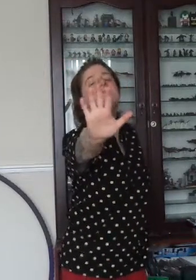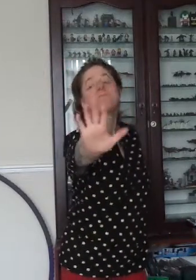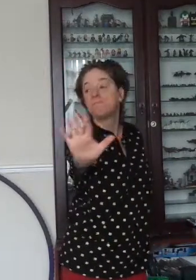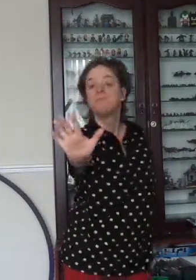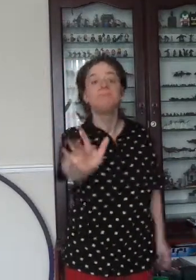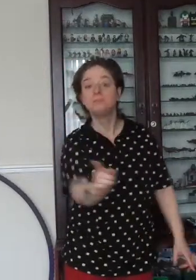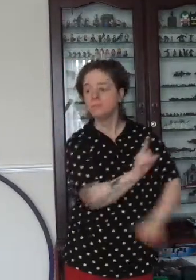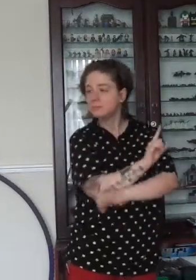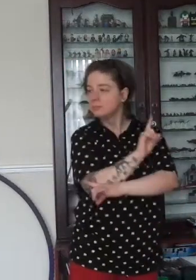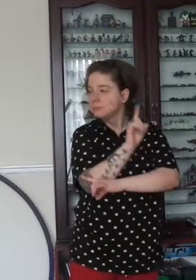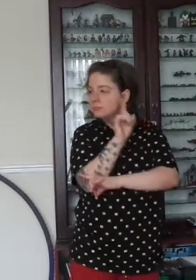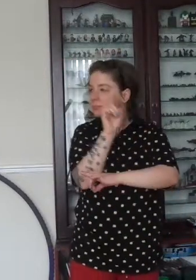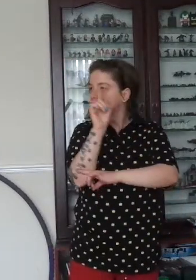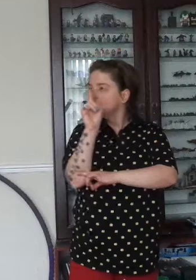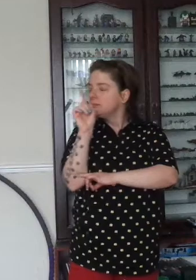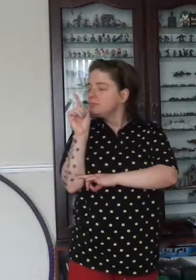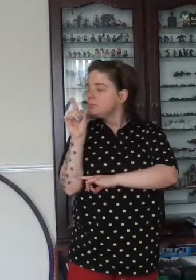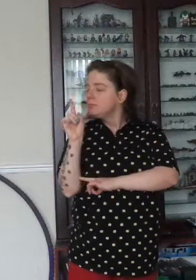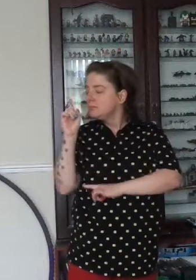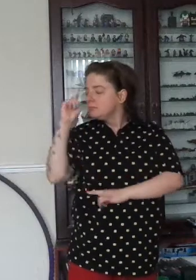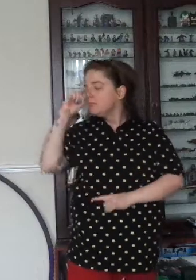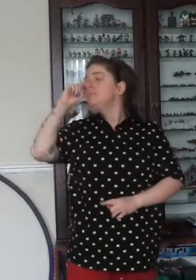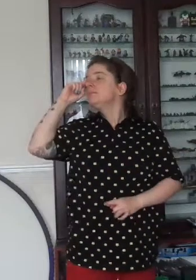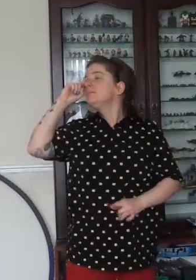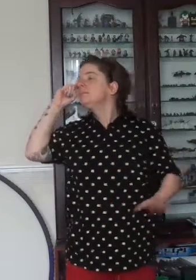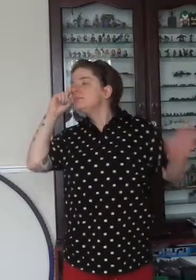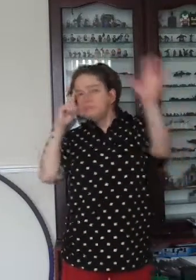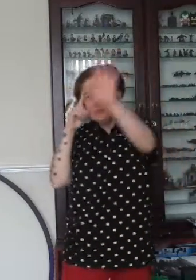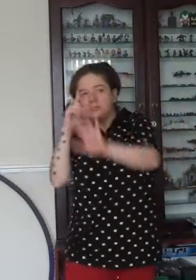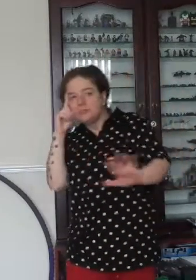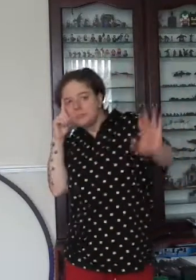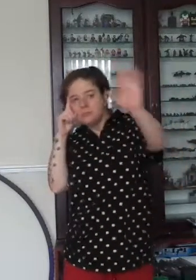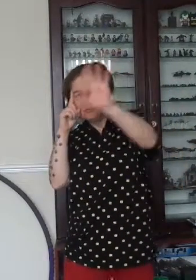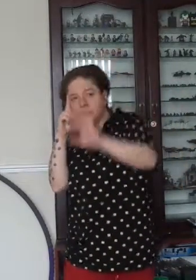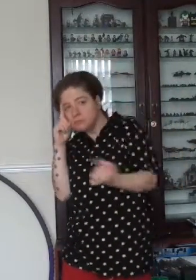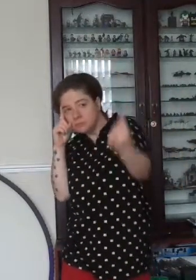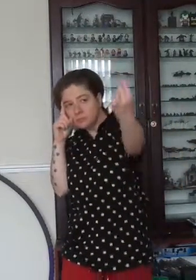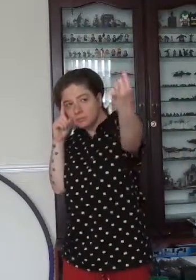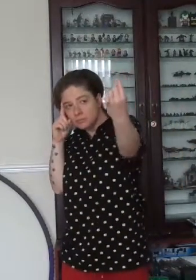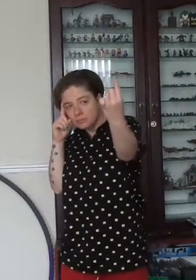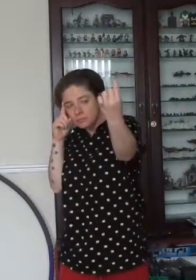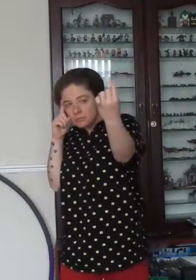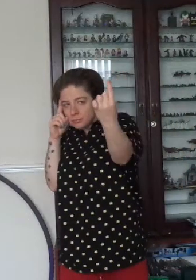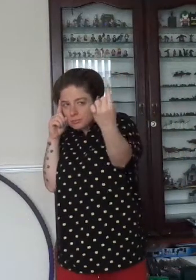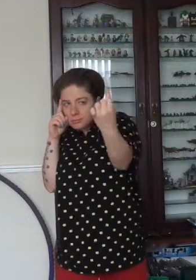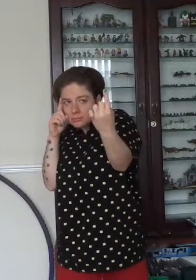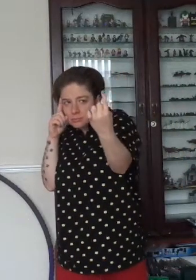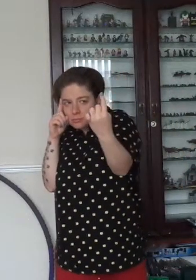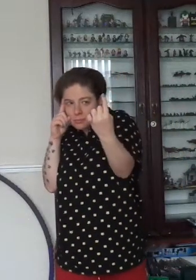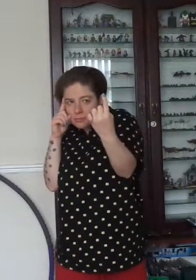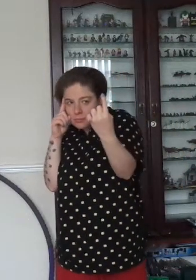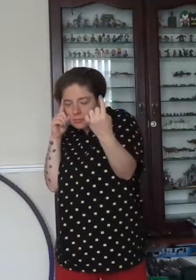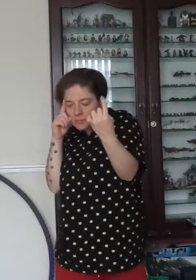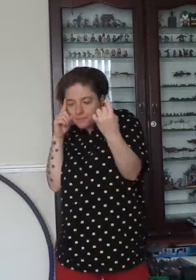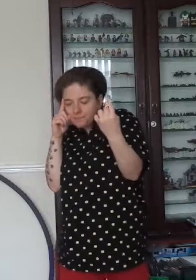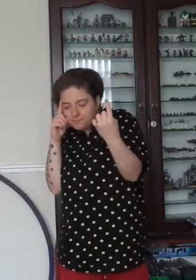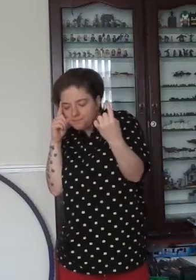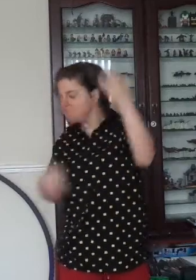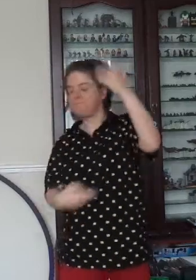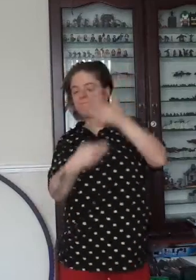Sometimes I wake up by the door That heart you caught must be waiting for you